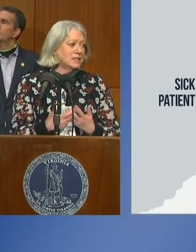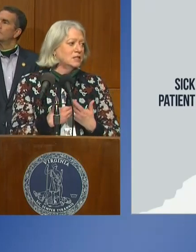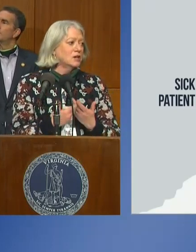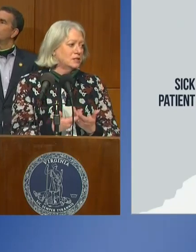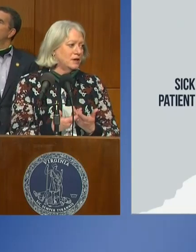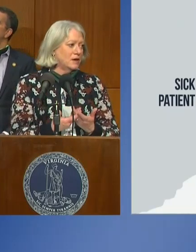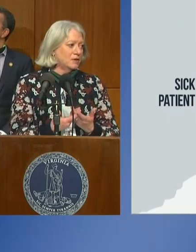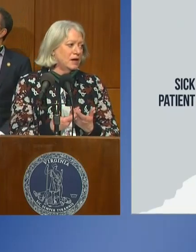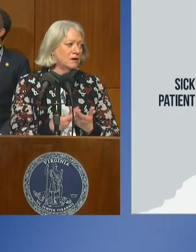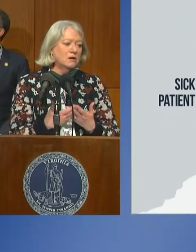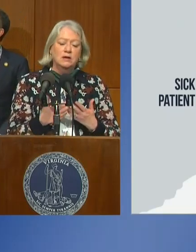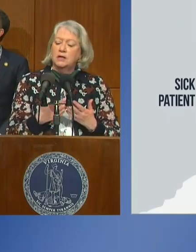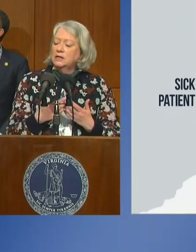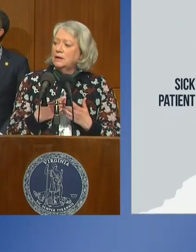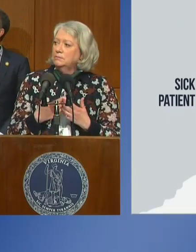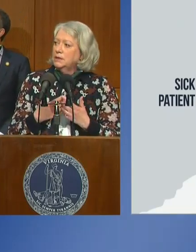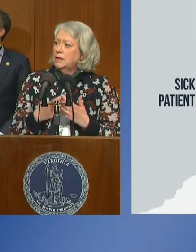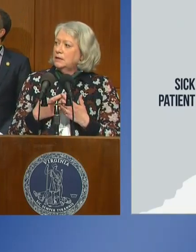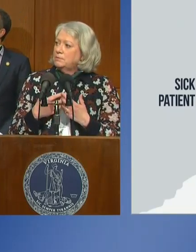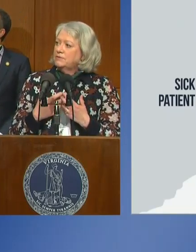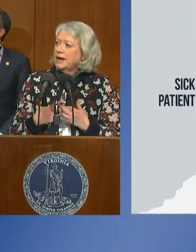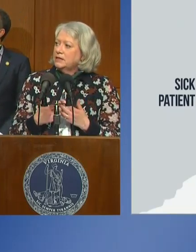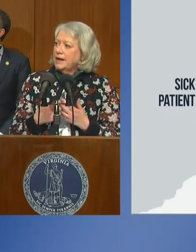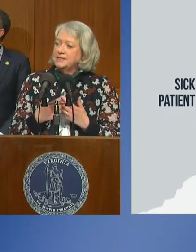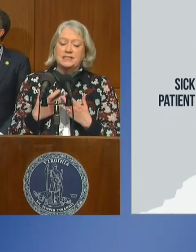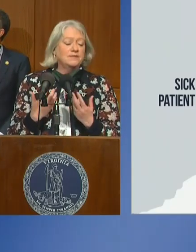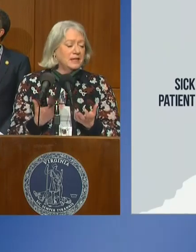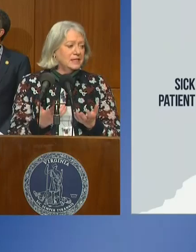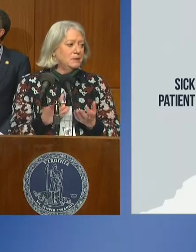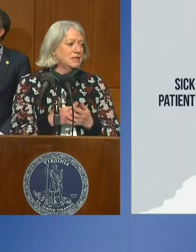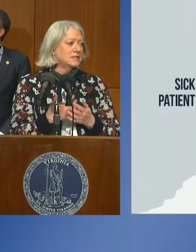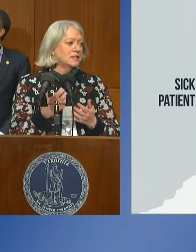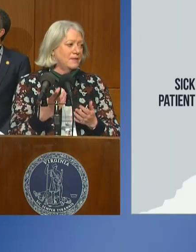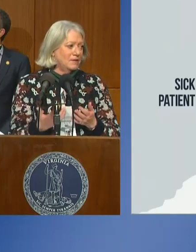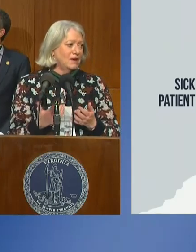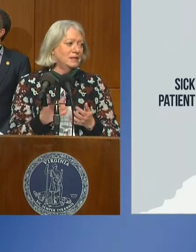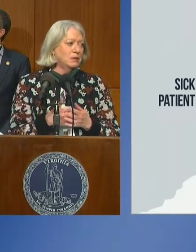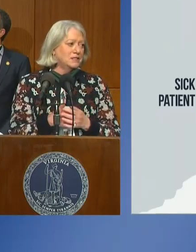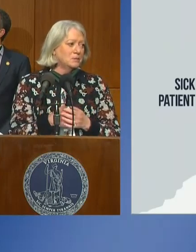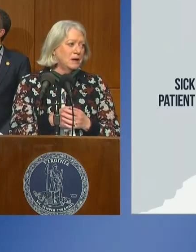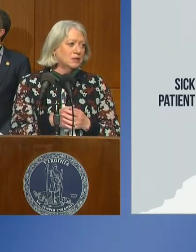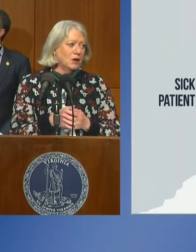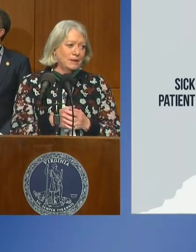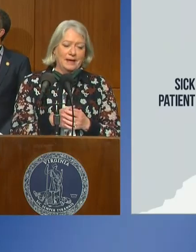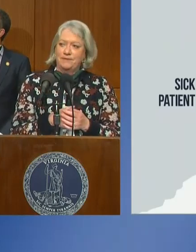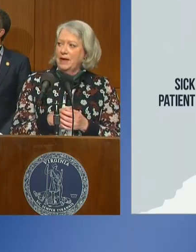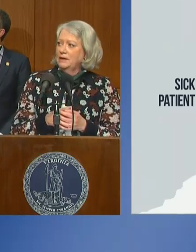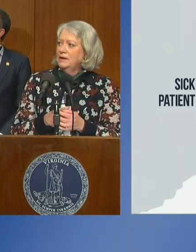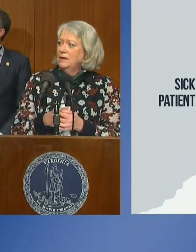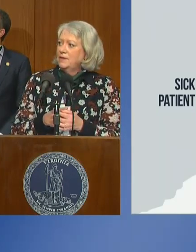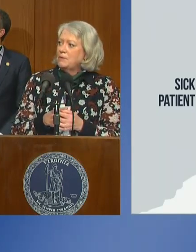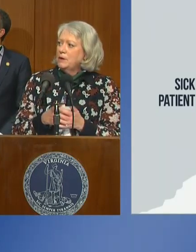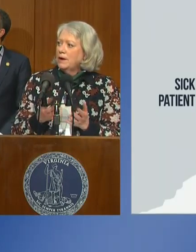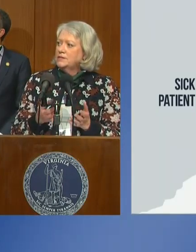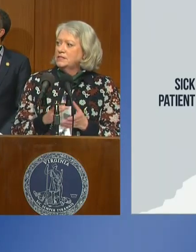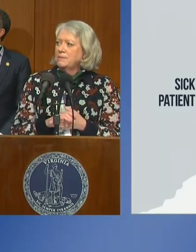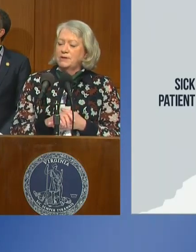AS A PATIENT WHO MIGHT HAVE COVID. TO FIND A PLACE TO GO GET TESTED TO TALK TO THEIR HEALTH CARE- PROVIDER AND SEE